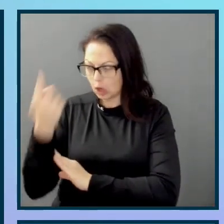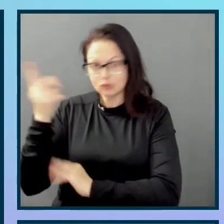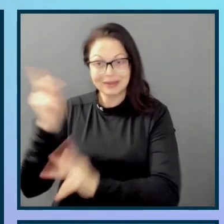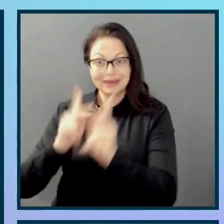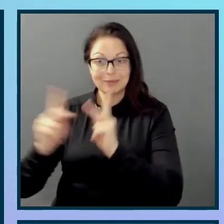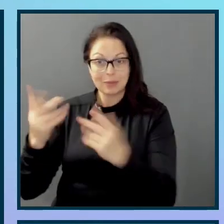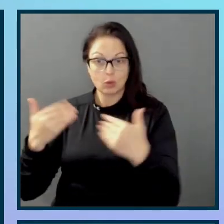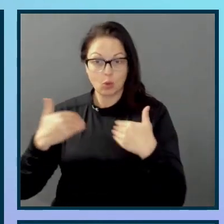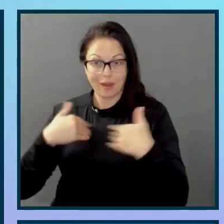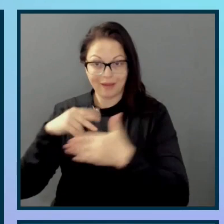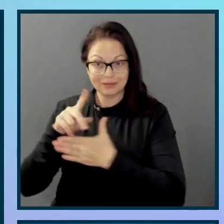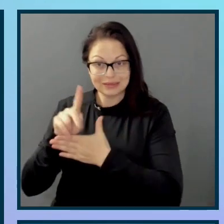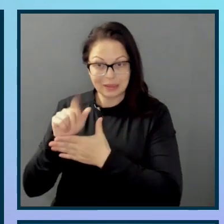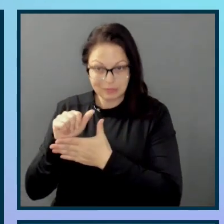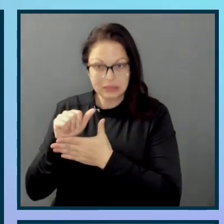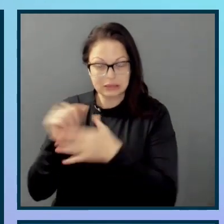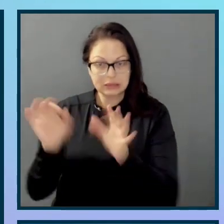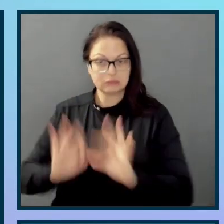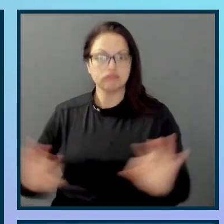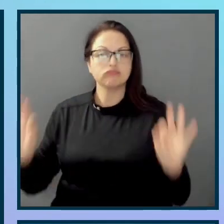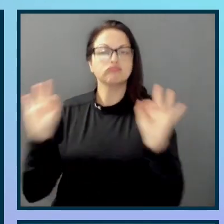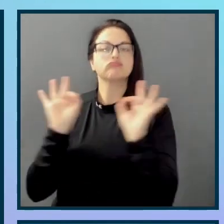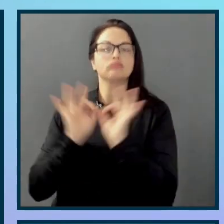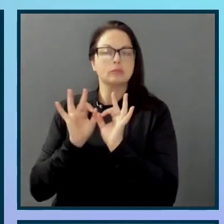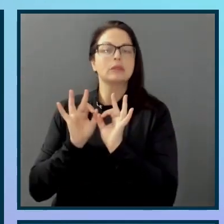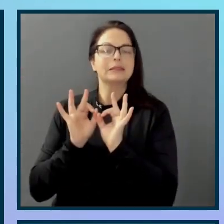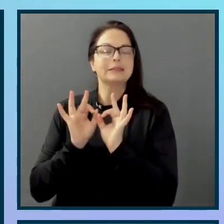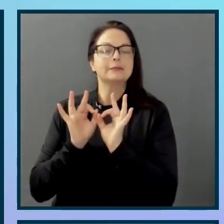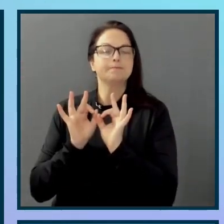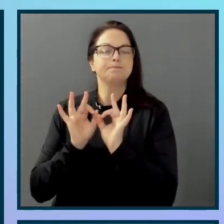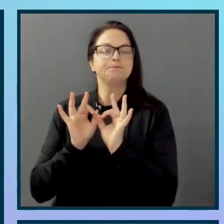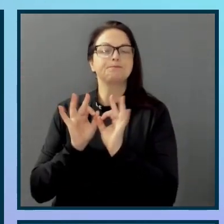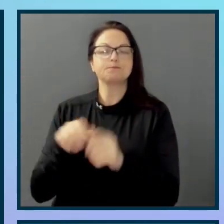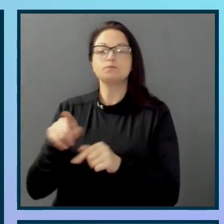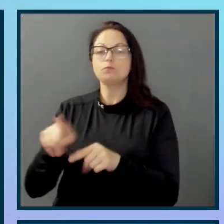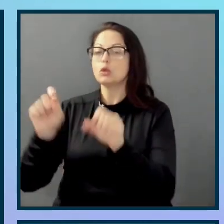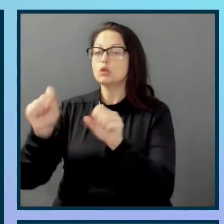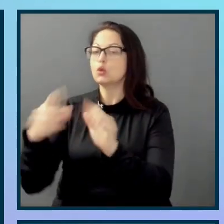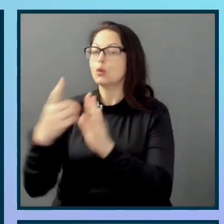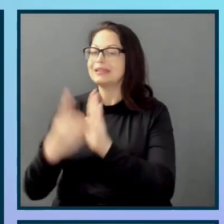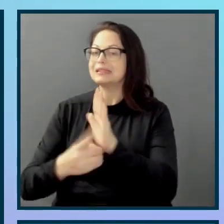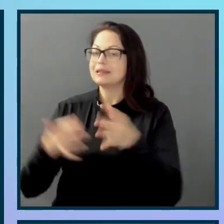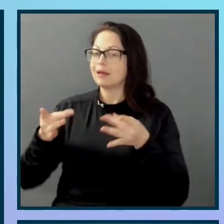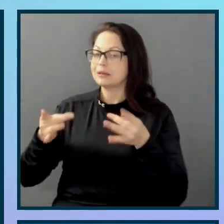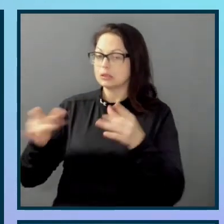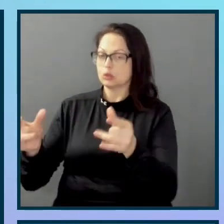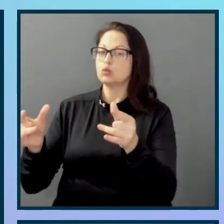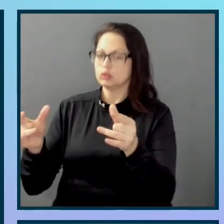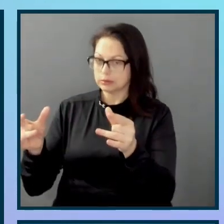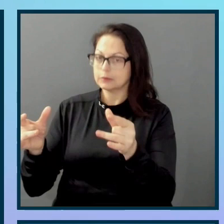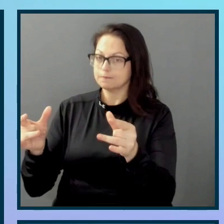it's really important to take that into account. So you can design solutions that meet those,